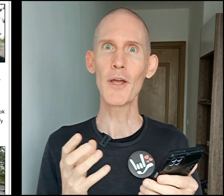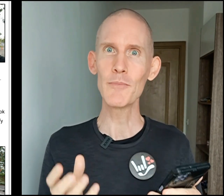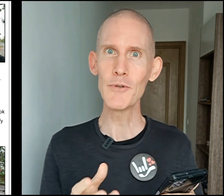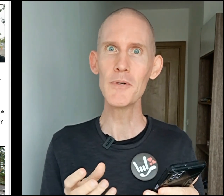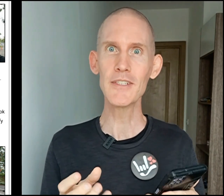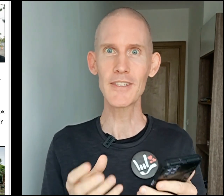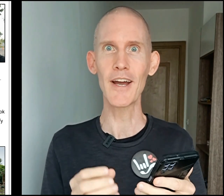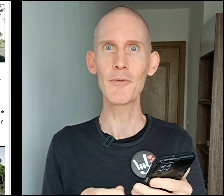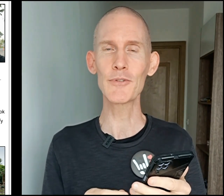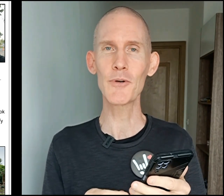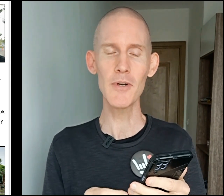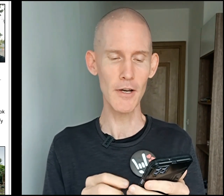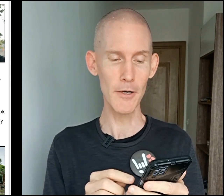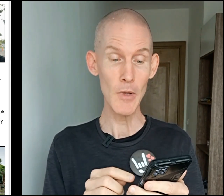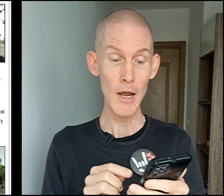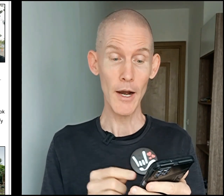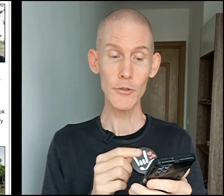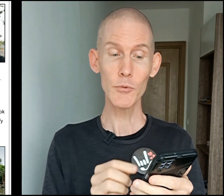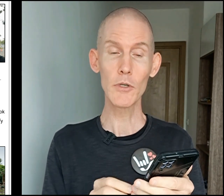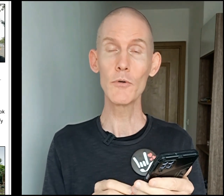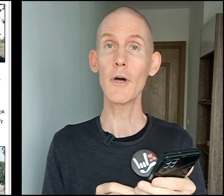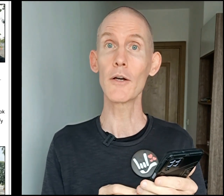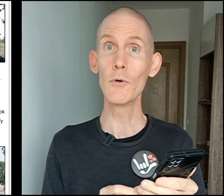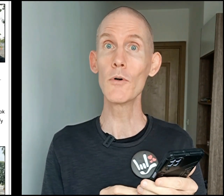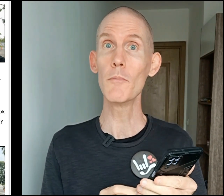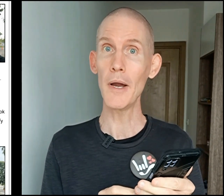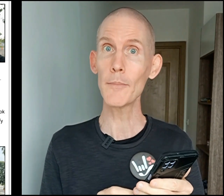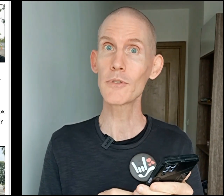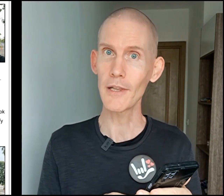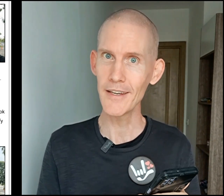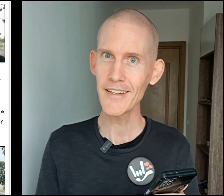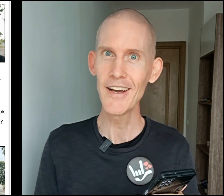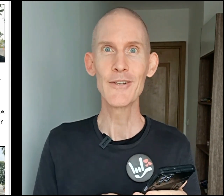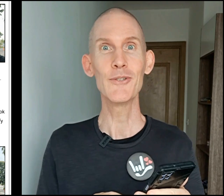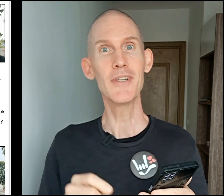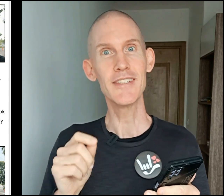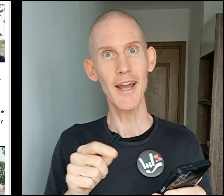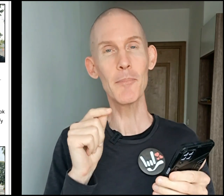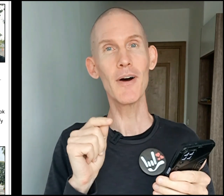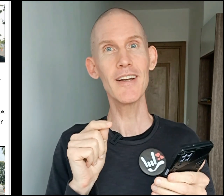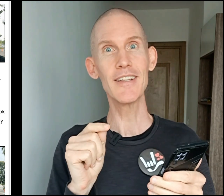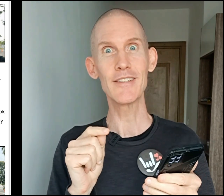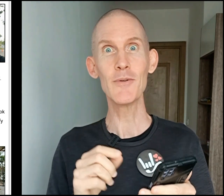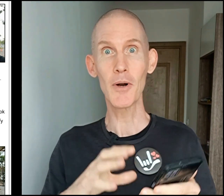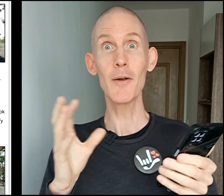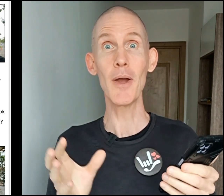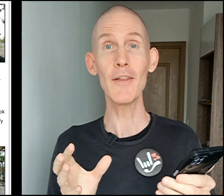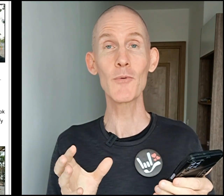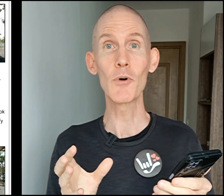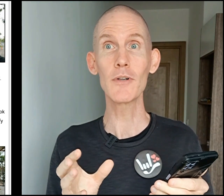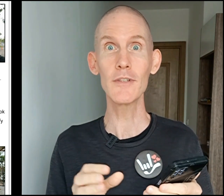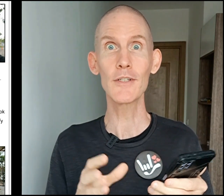what I'm doing, just kind of what's going on I also include a Google Maps link so, you can tap on it and see where I'm at in the world